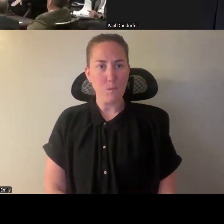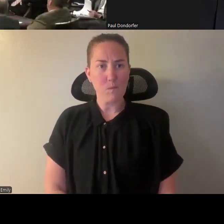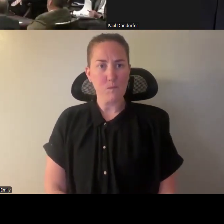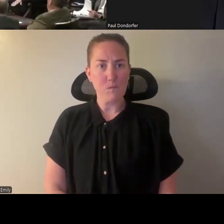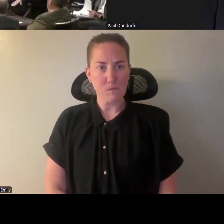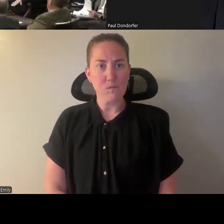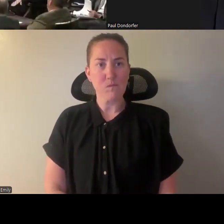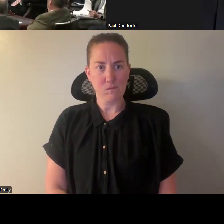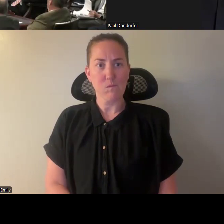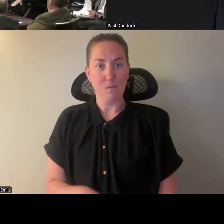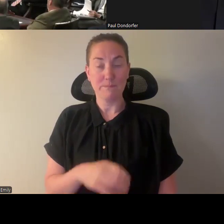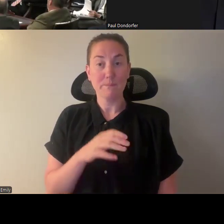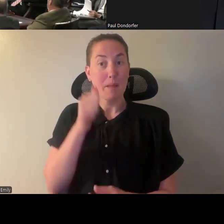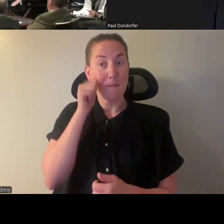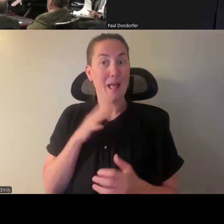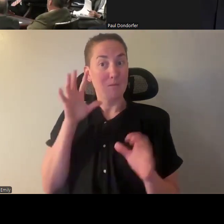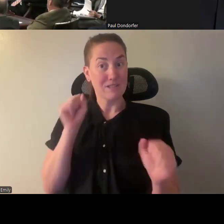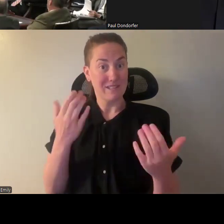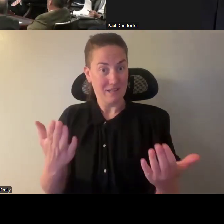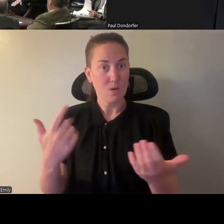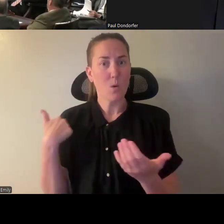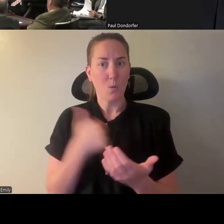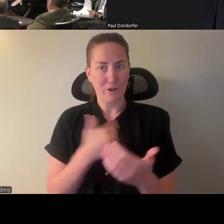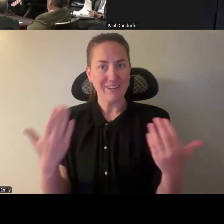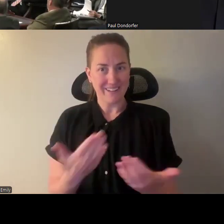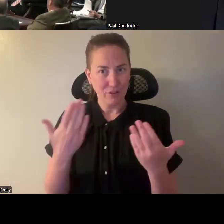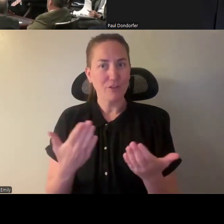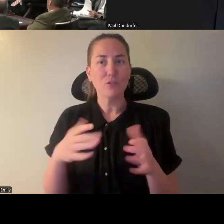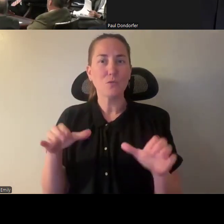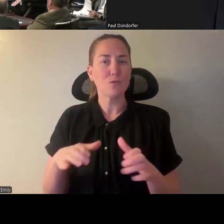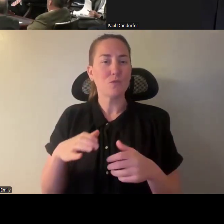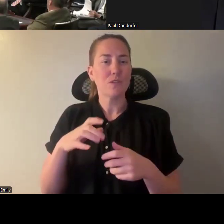through you madam president um we are actually here to due to recent changes with the federal